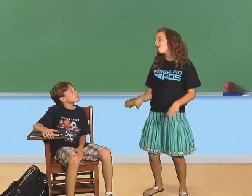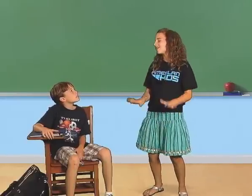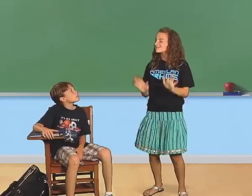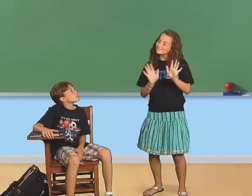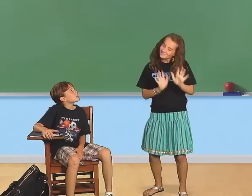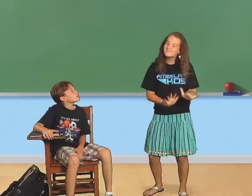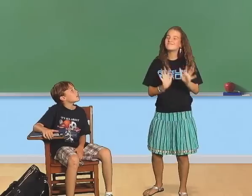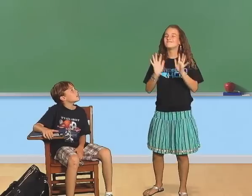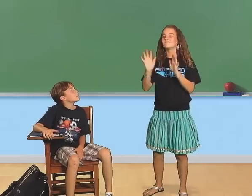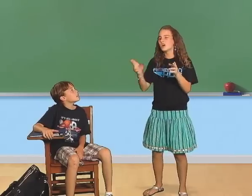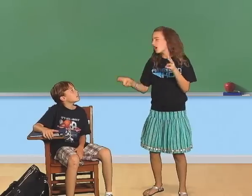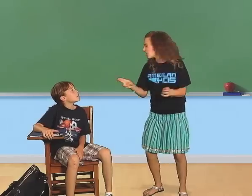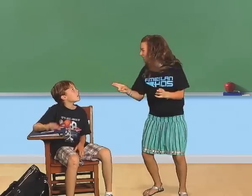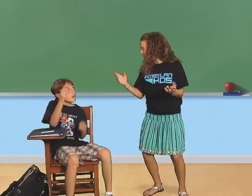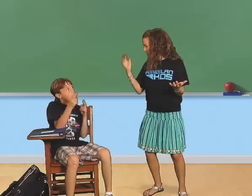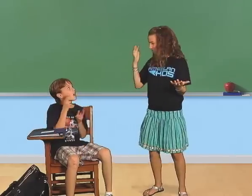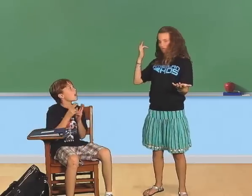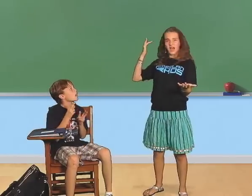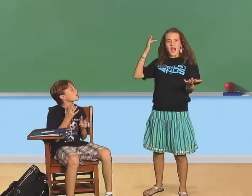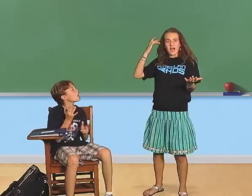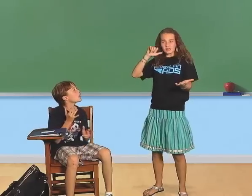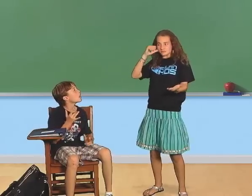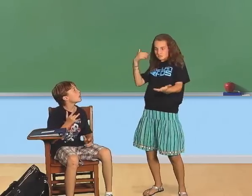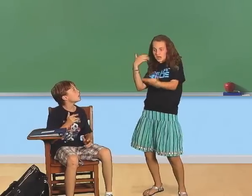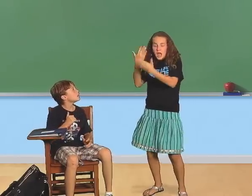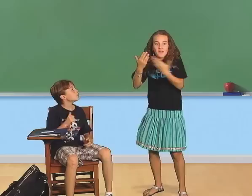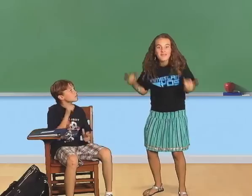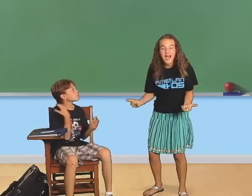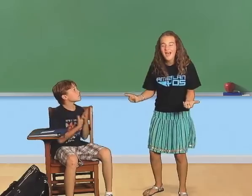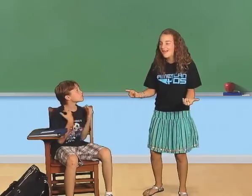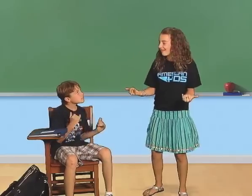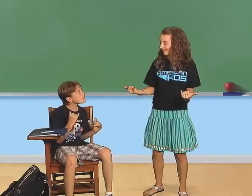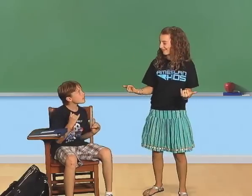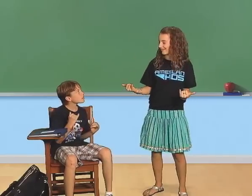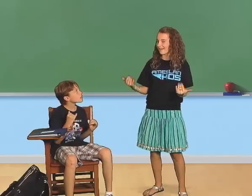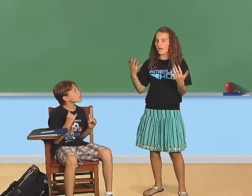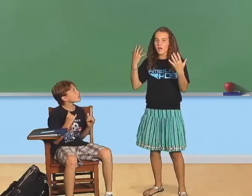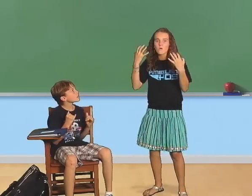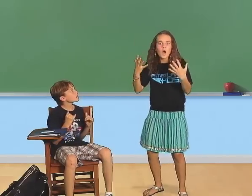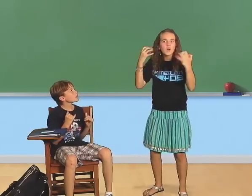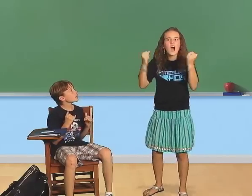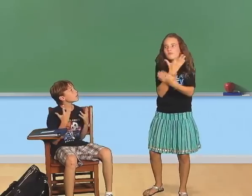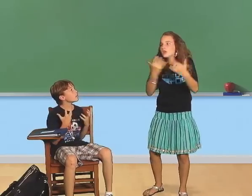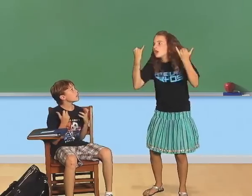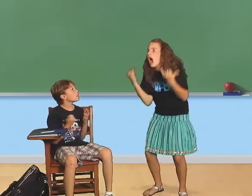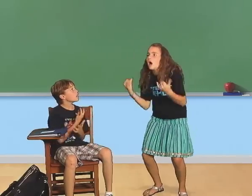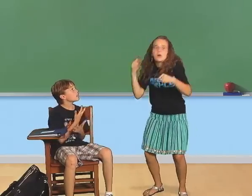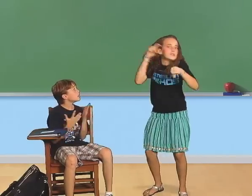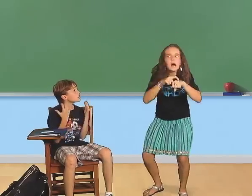‚ô™ PATIENCE. ‚ô™ styl ˇˇˇˇ WHY ARE YOU IN A HURRY? TOMORROW WON'T COME ANY FASTER THAT WAY.